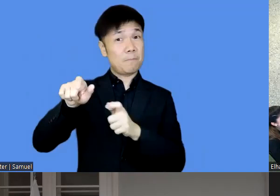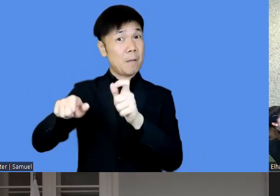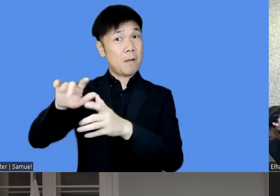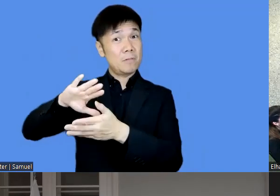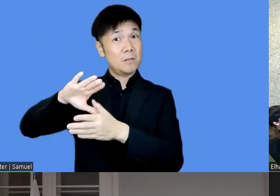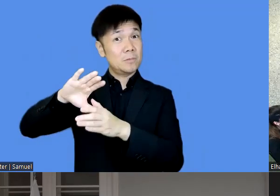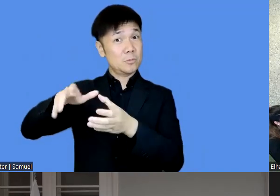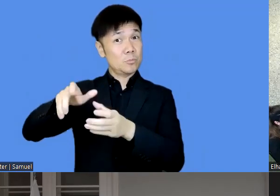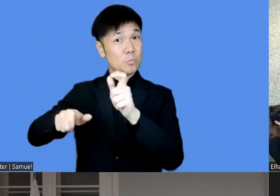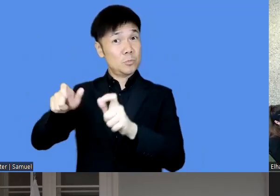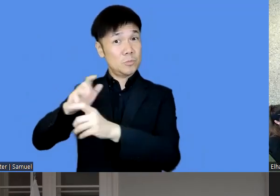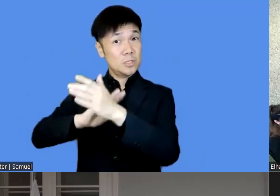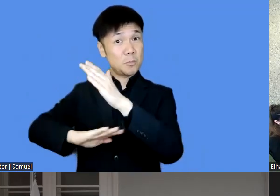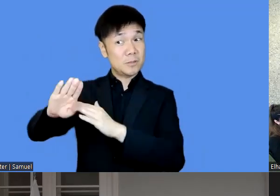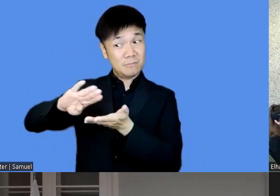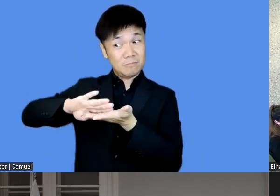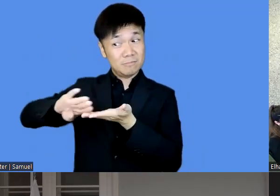in armed conflict.